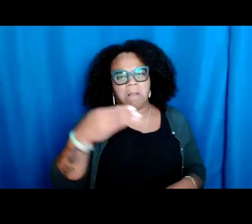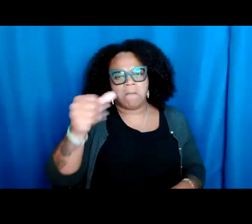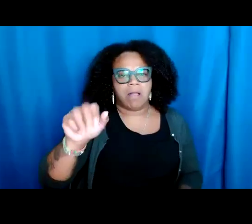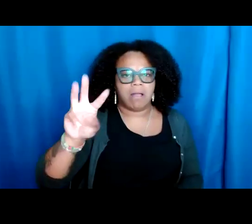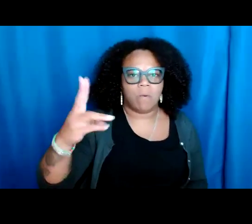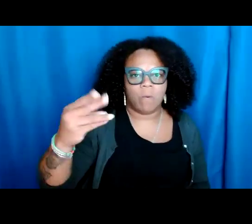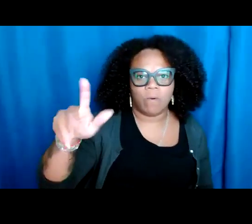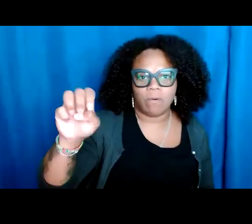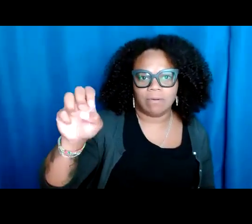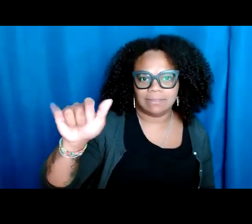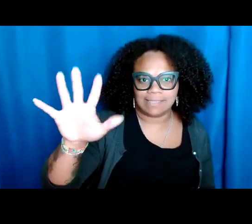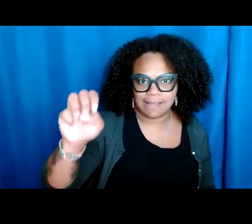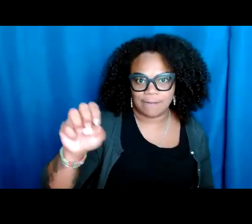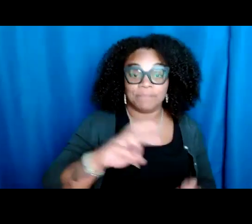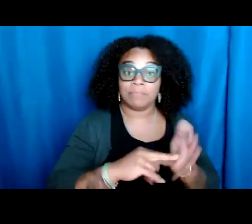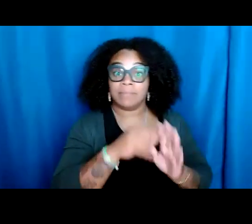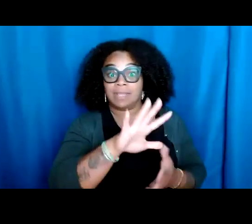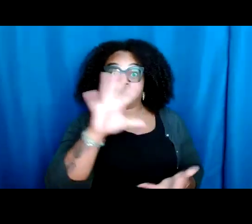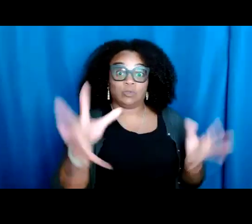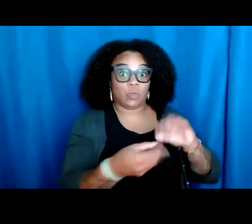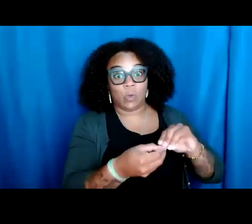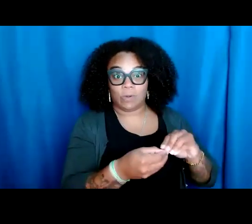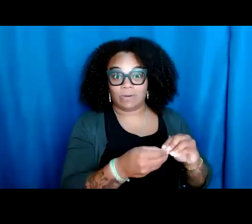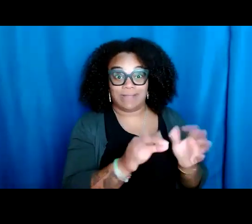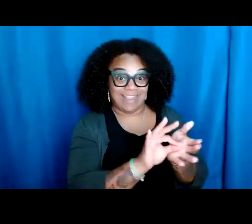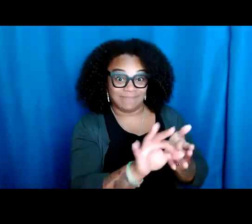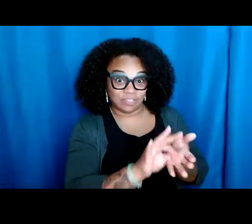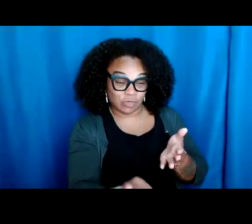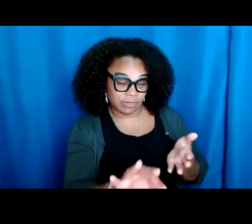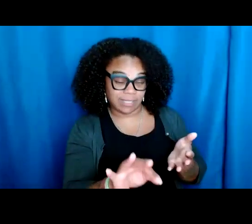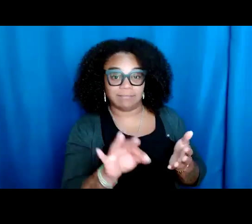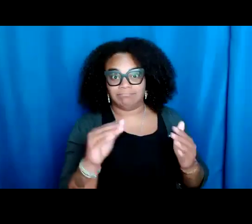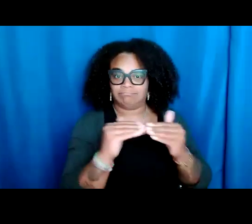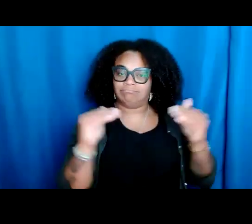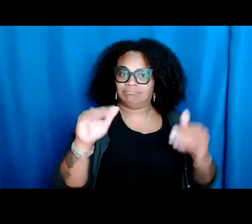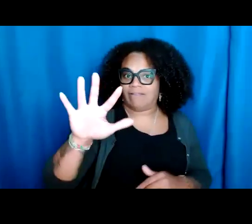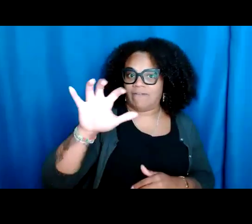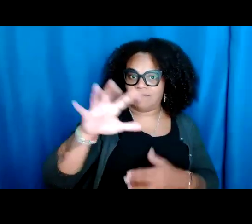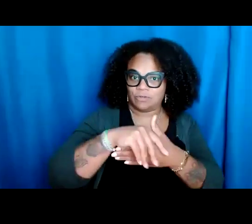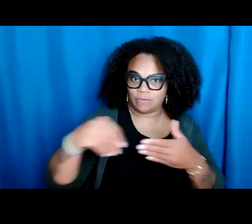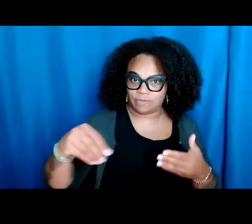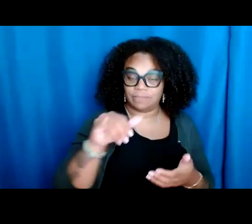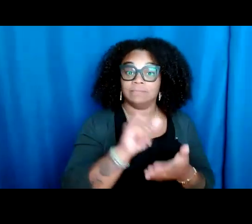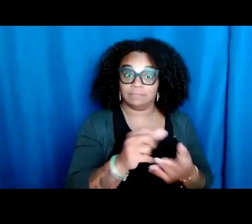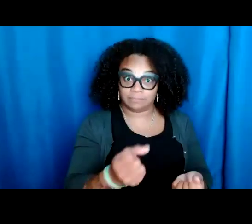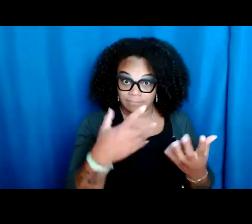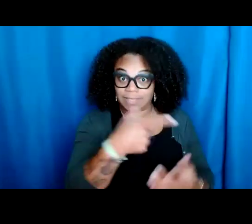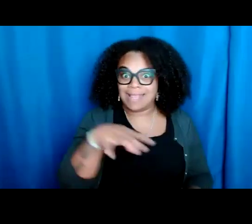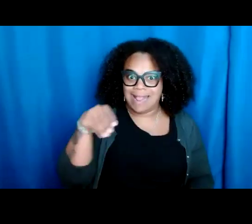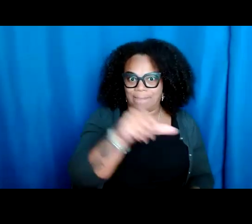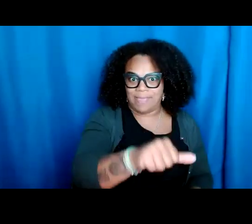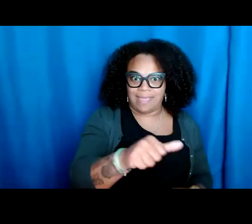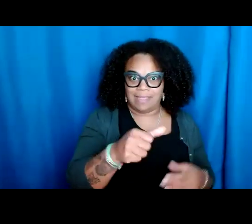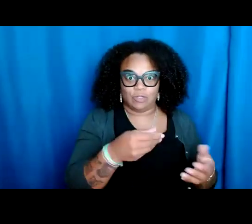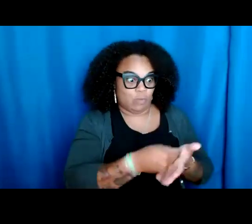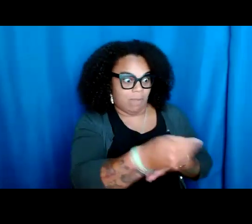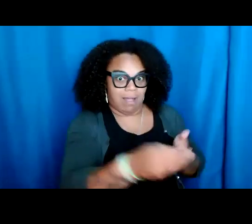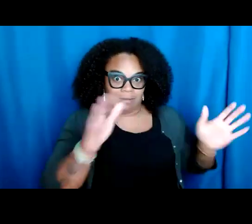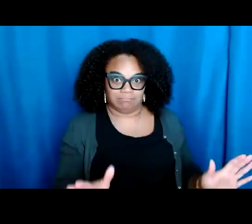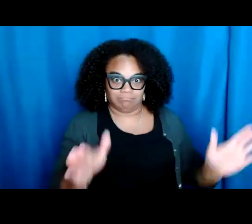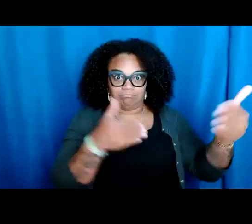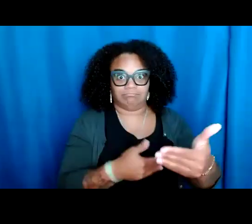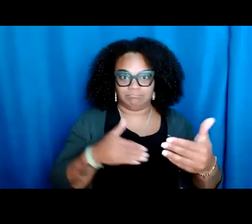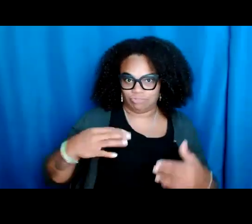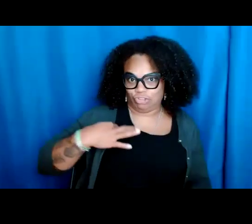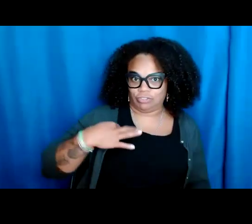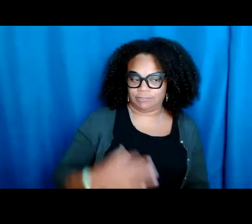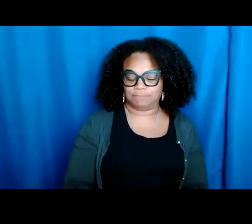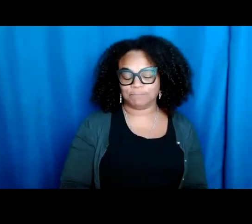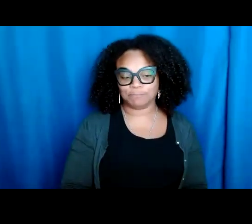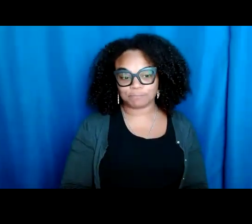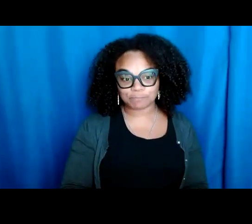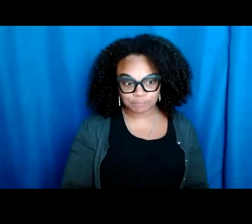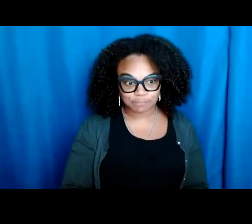total beginning inventory is going to be $500, because that is what he paid for the shirts.